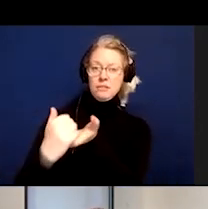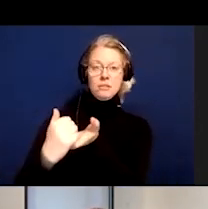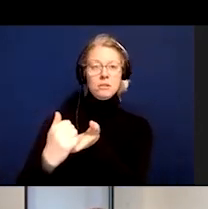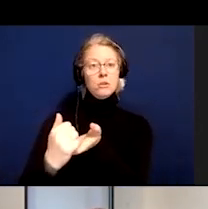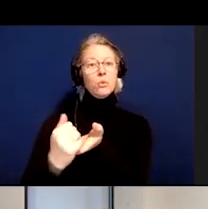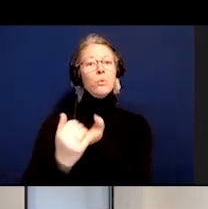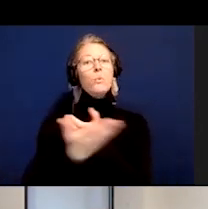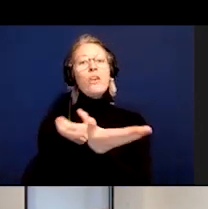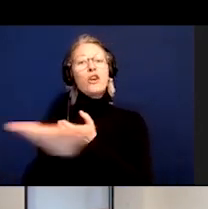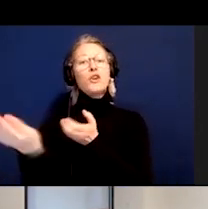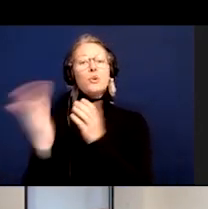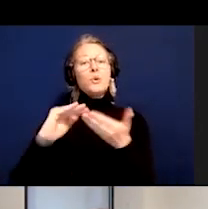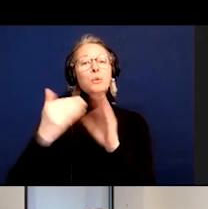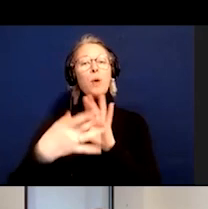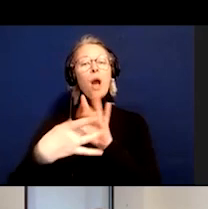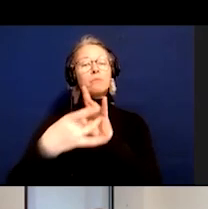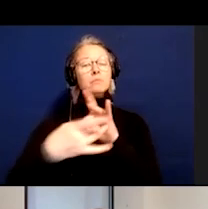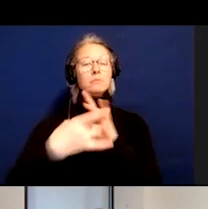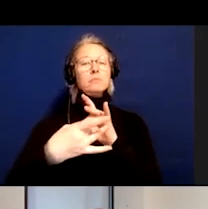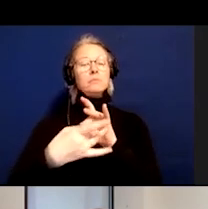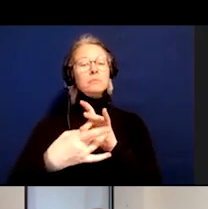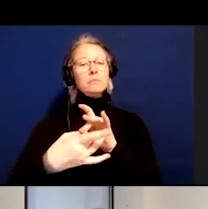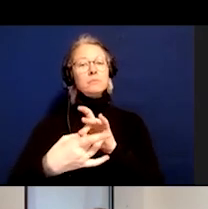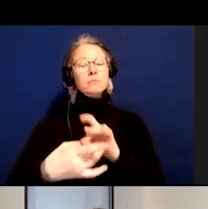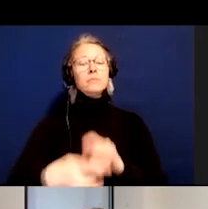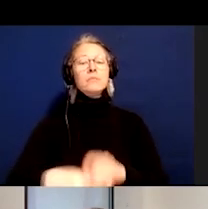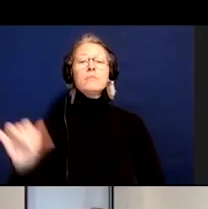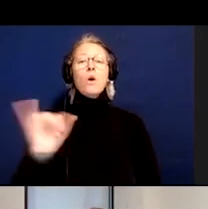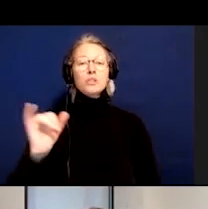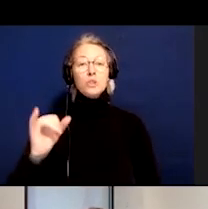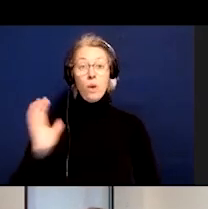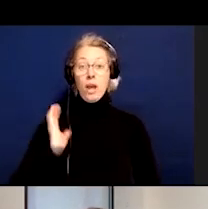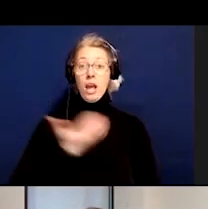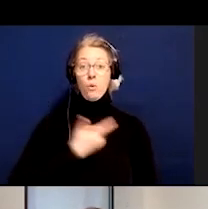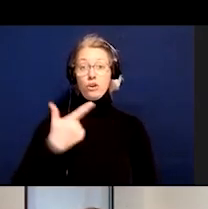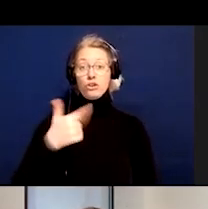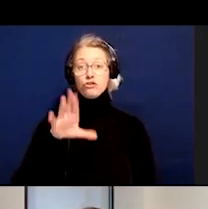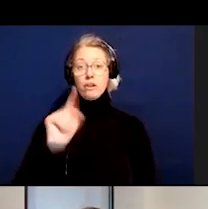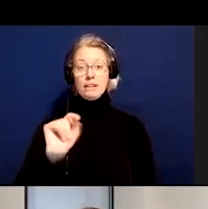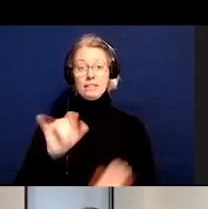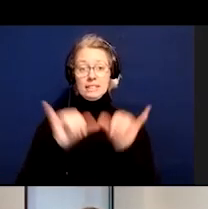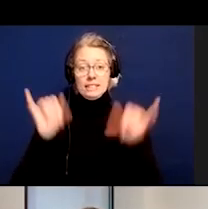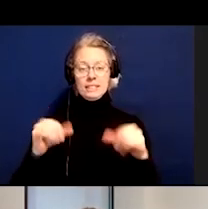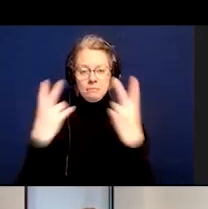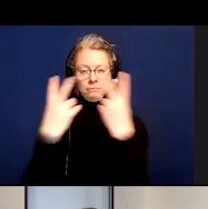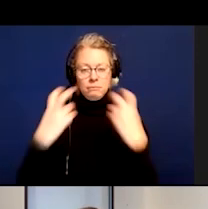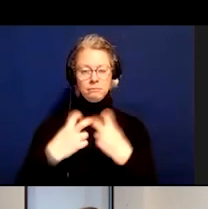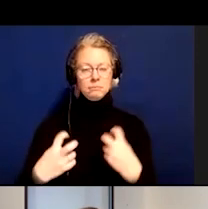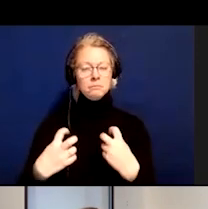and to look critically at the granting system that we are a part of and to imagine and co-design